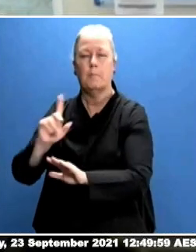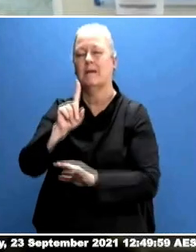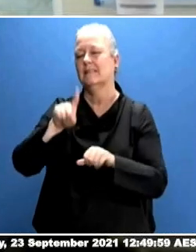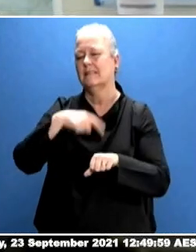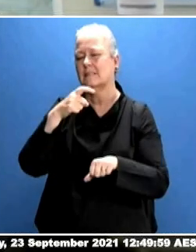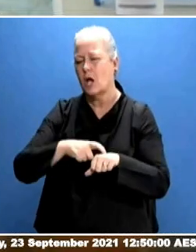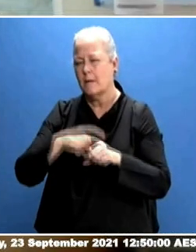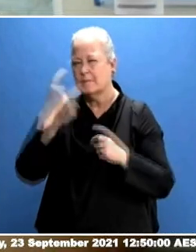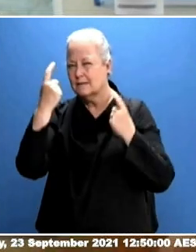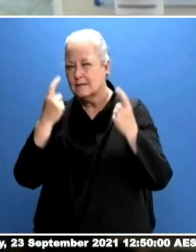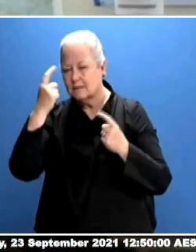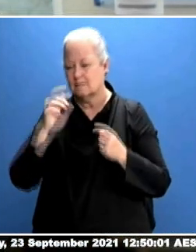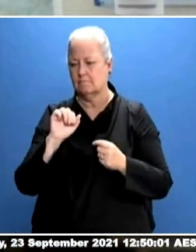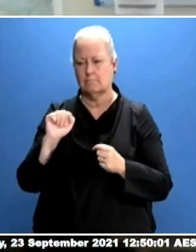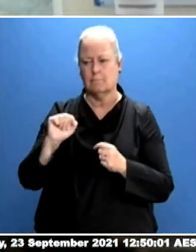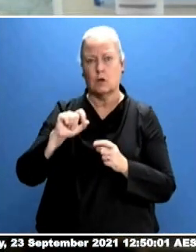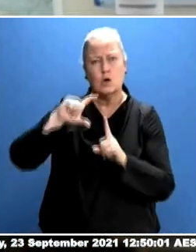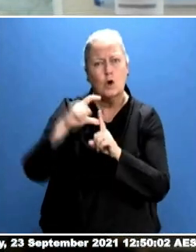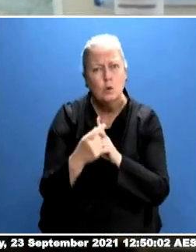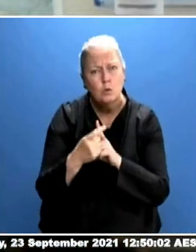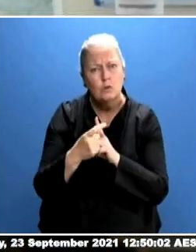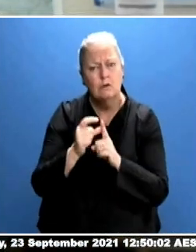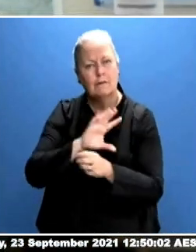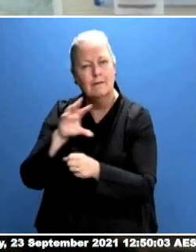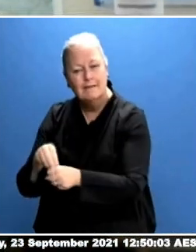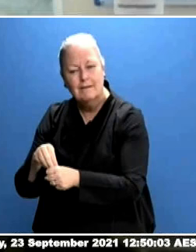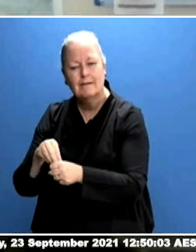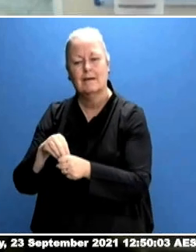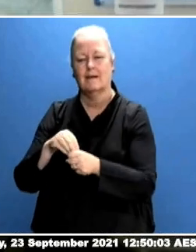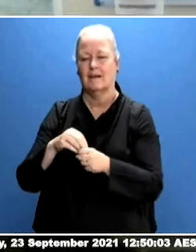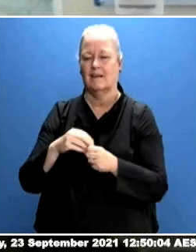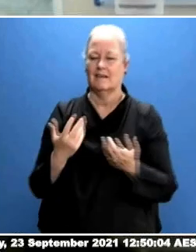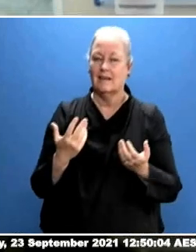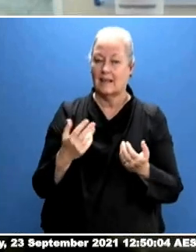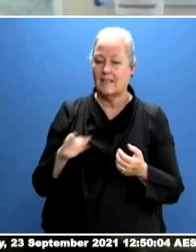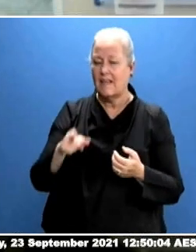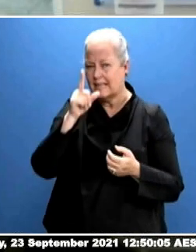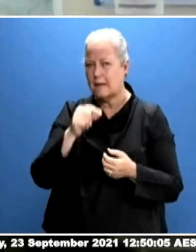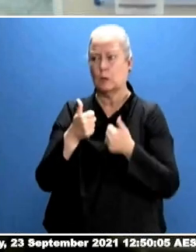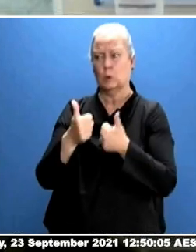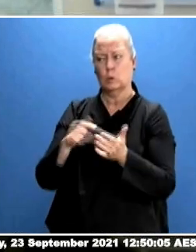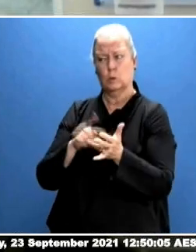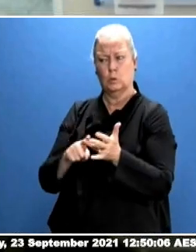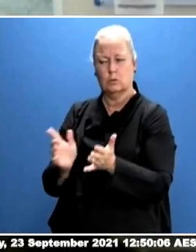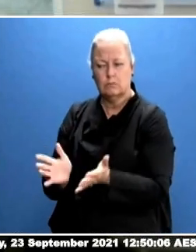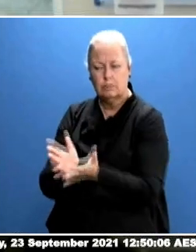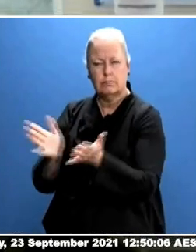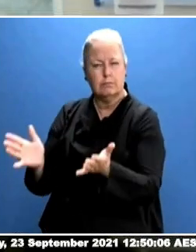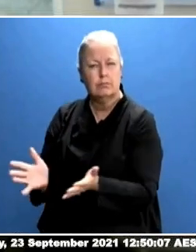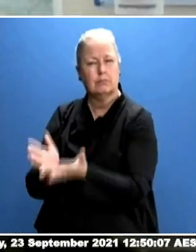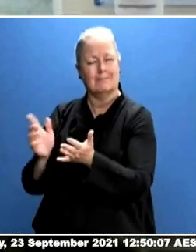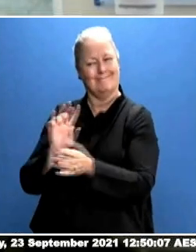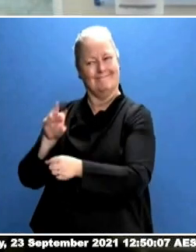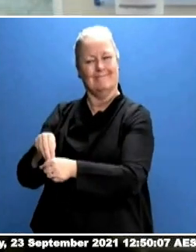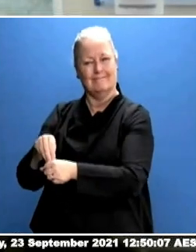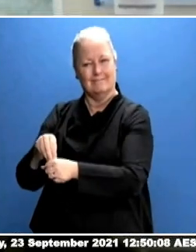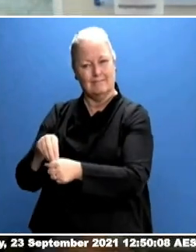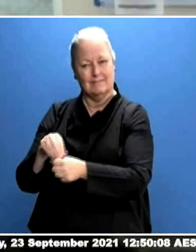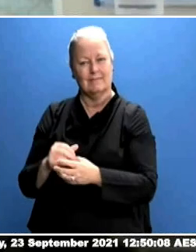and there's --- in my submission it's an important aspect of healing, and any sort